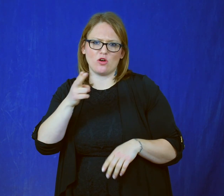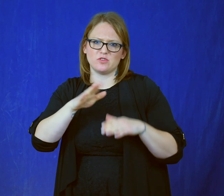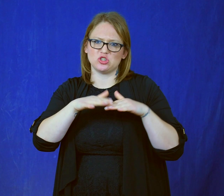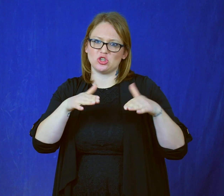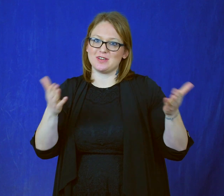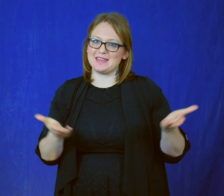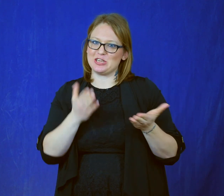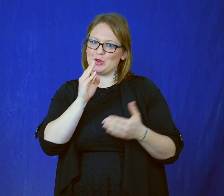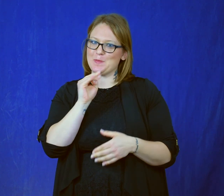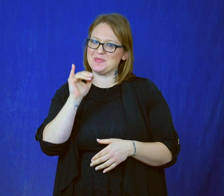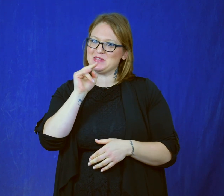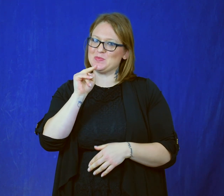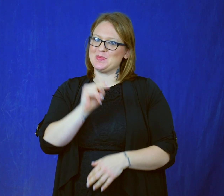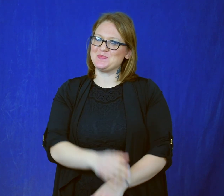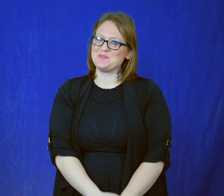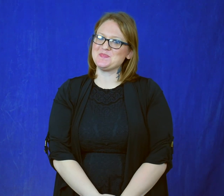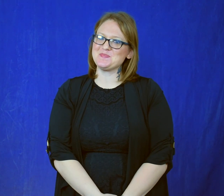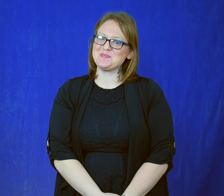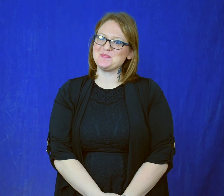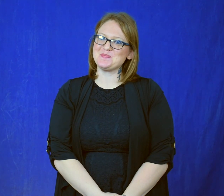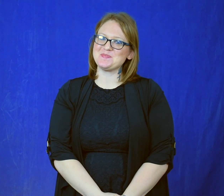Hard of Hearing in Minnesota and their families.